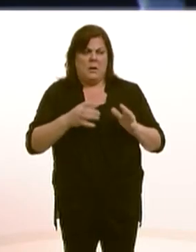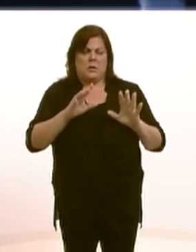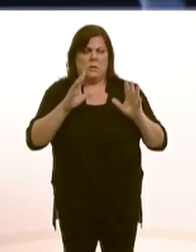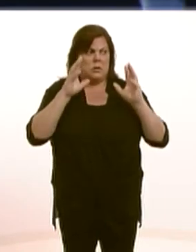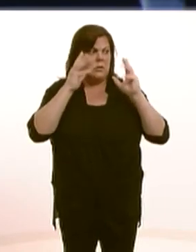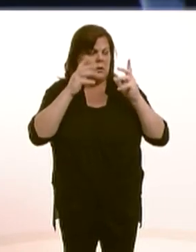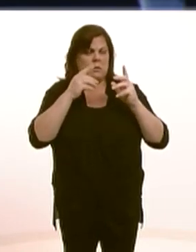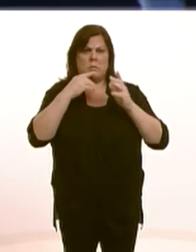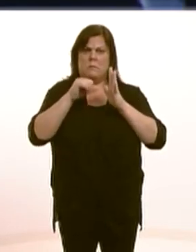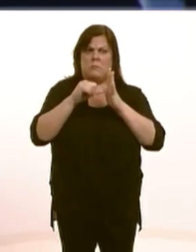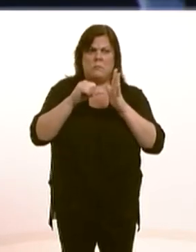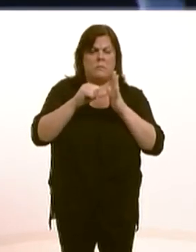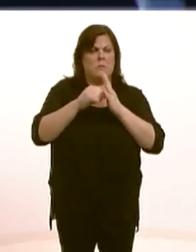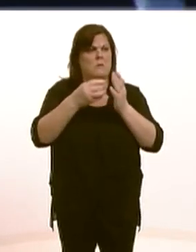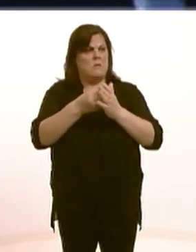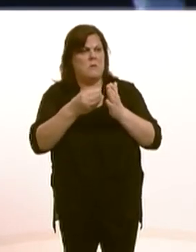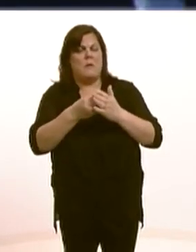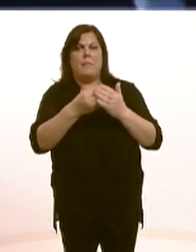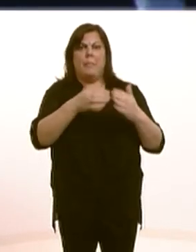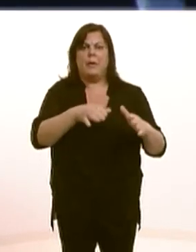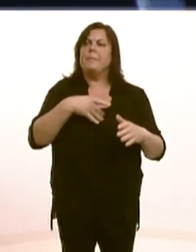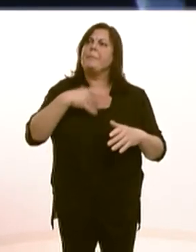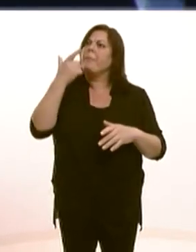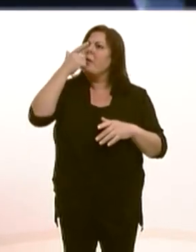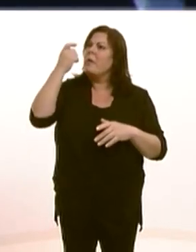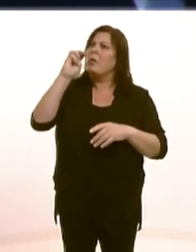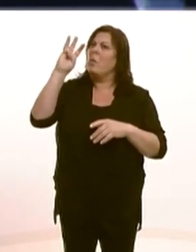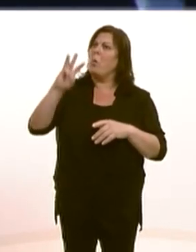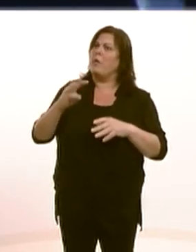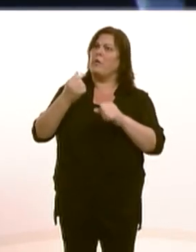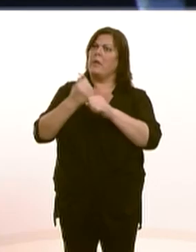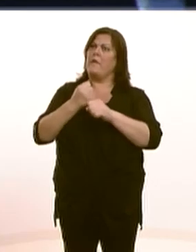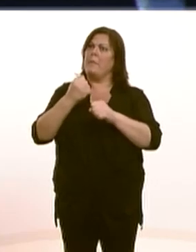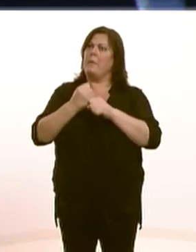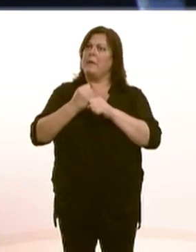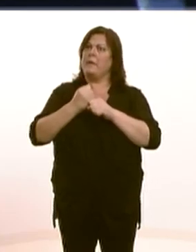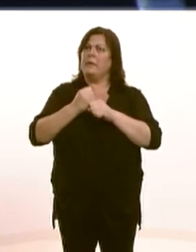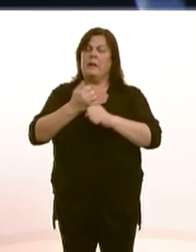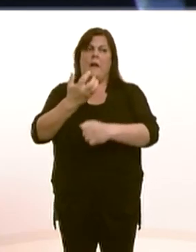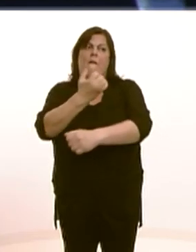I understand that the Welsh Government abandoned its own vaccine programme in December, given